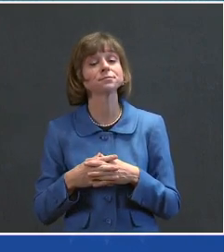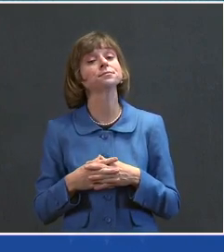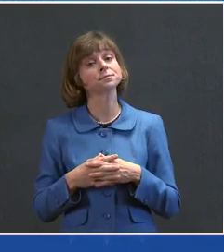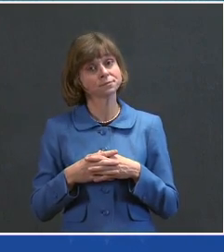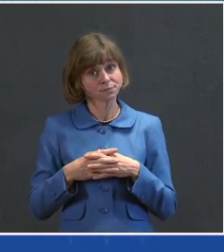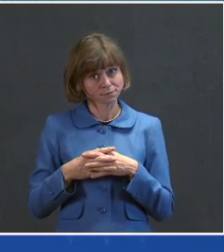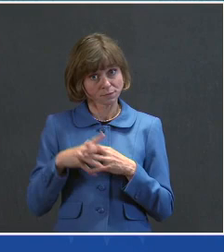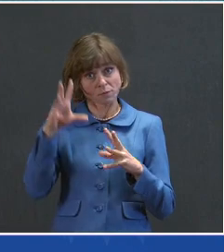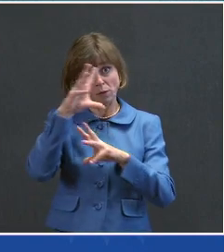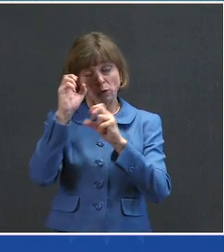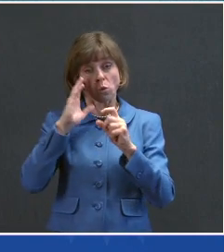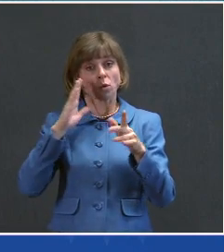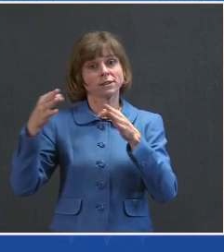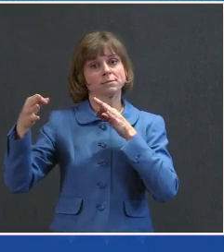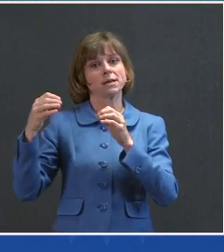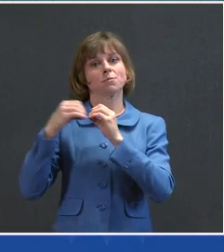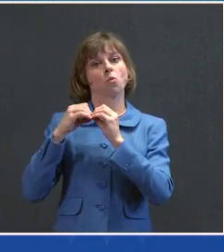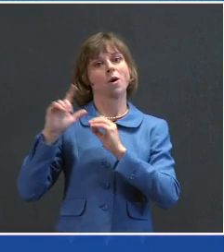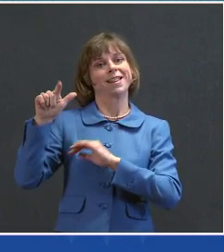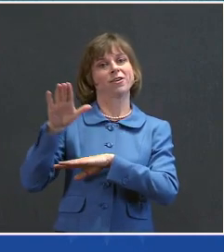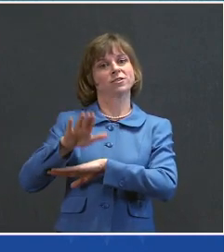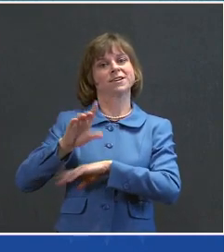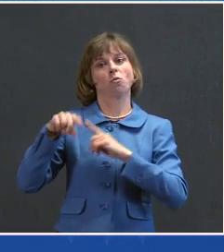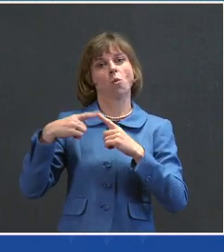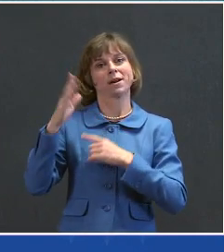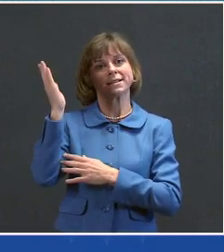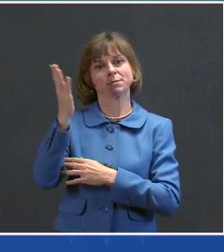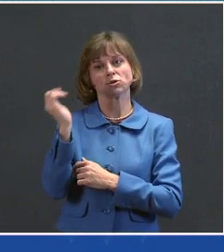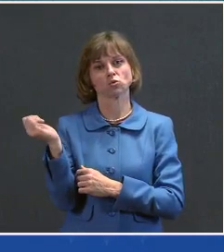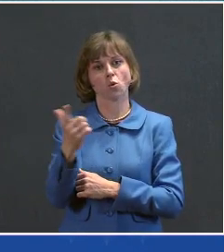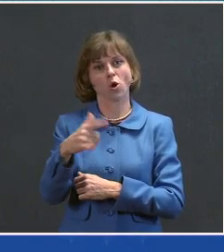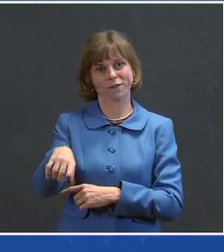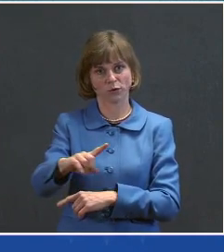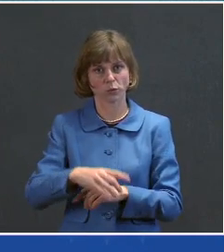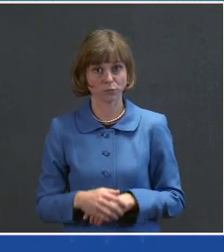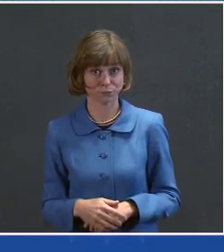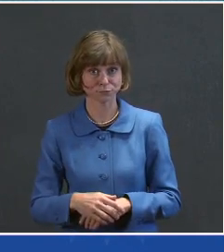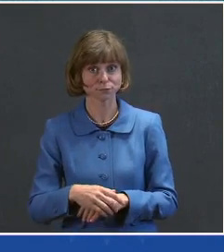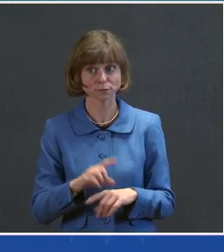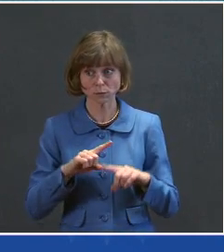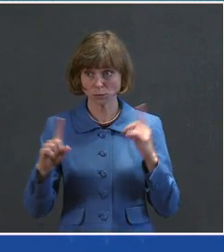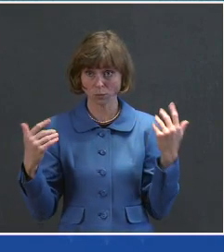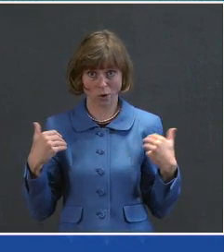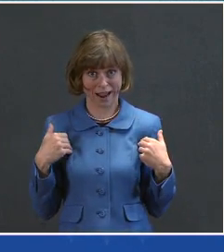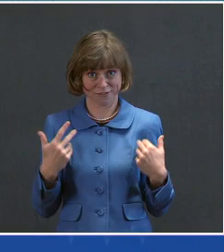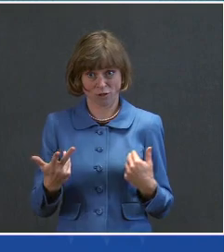when he provides -- when he speaks to all of you. But certainly, having three vaccines approved by the FDA --